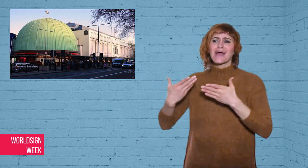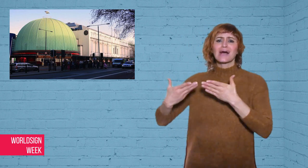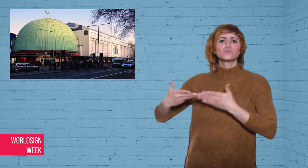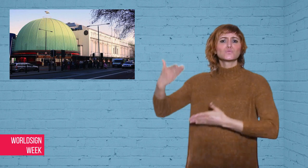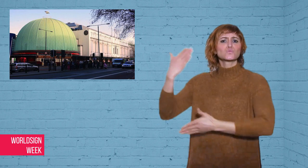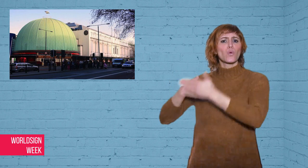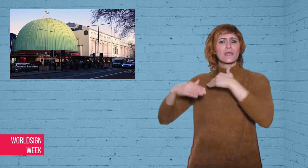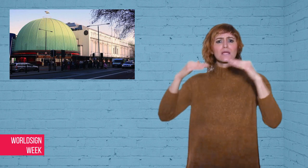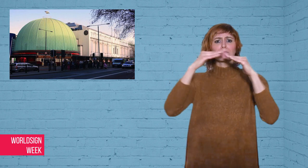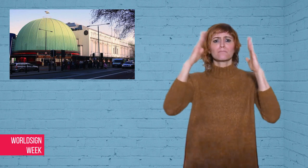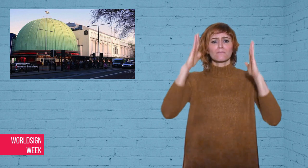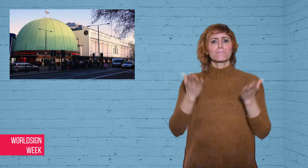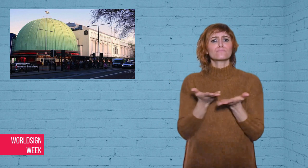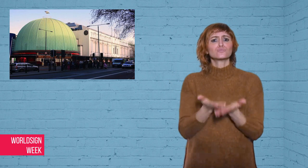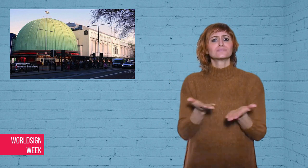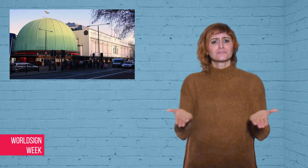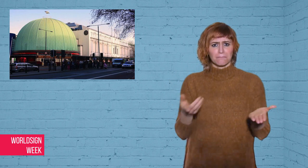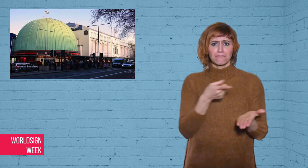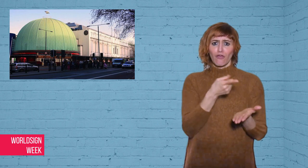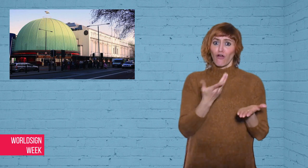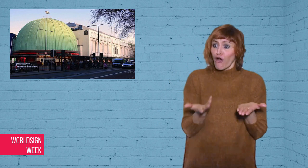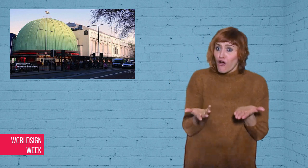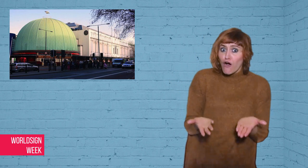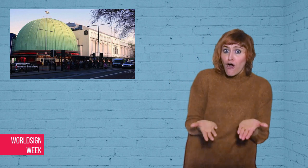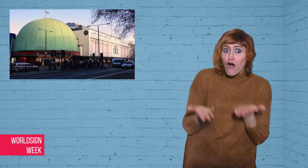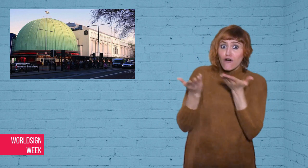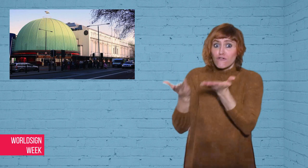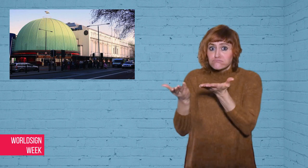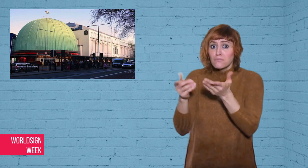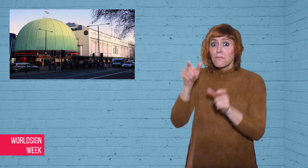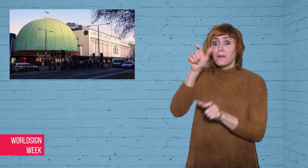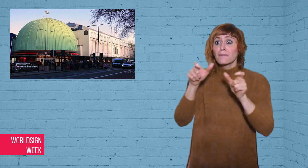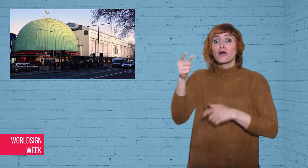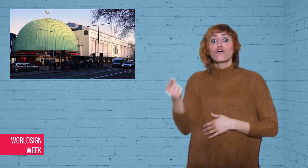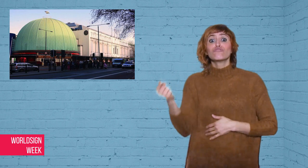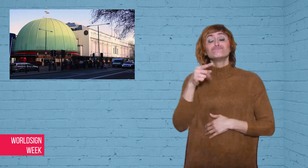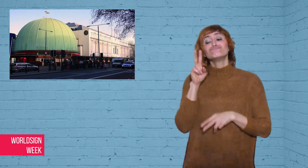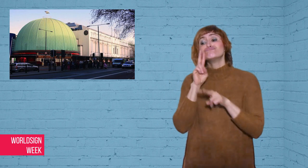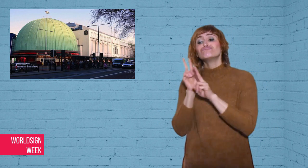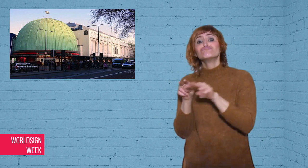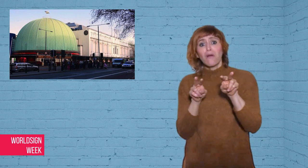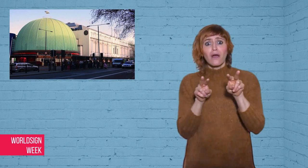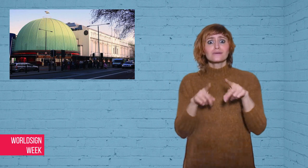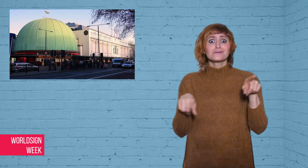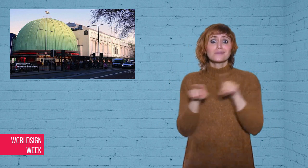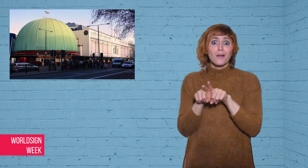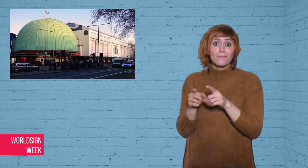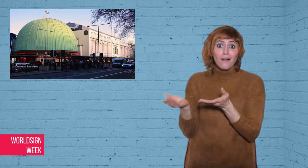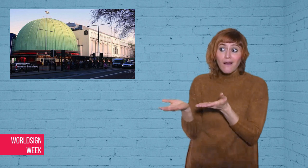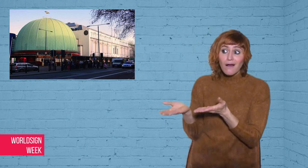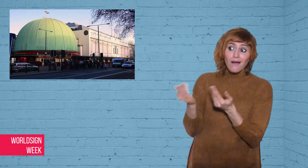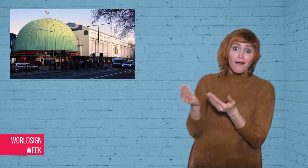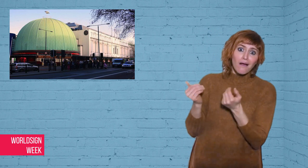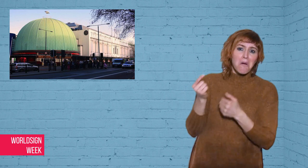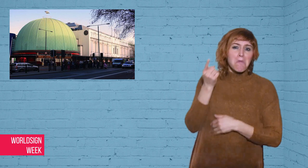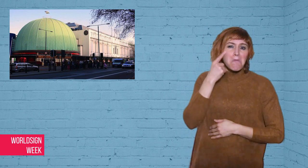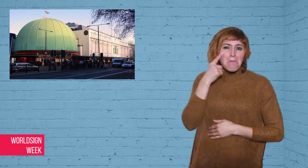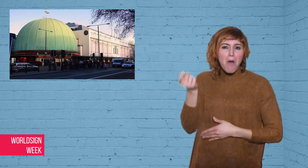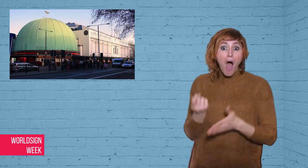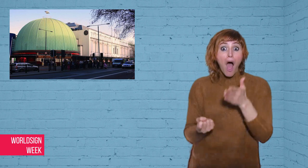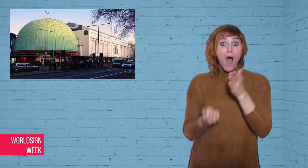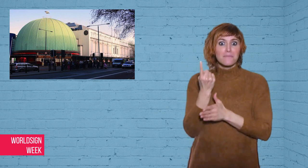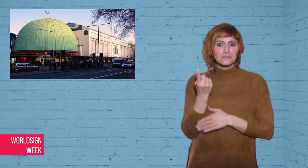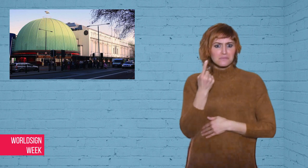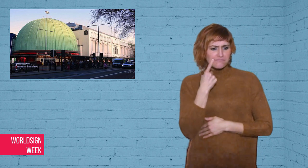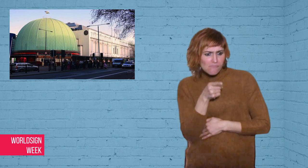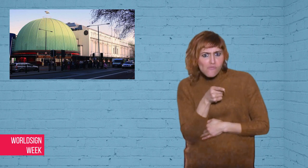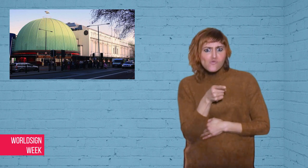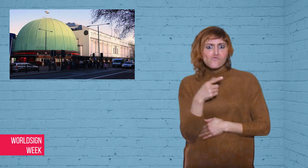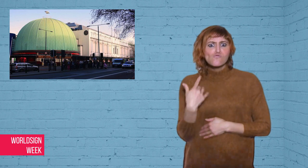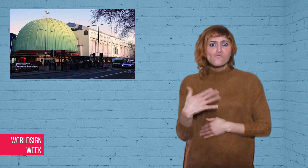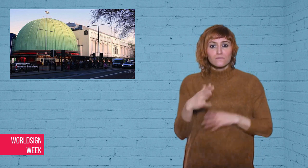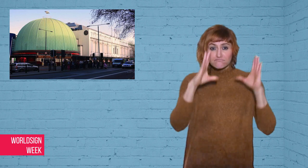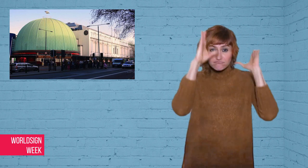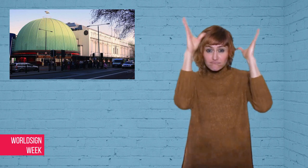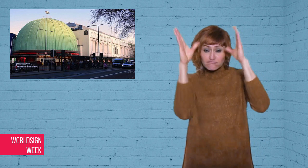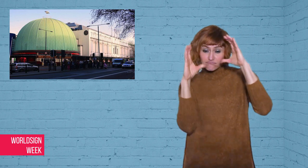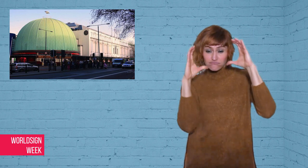and visit Australia’s Great Barrier Reef for 6.50 pounds.